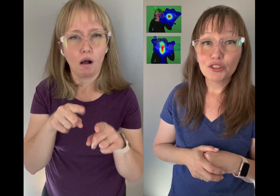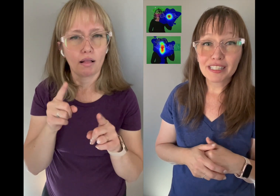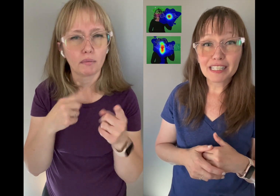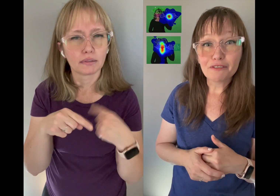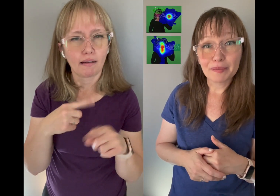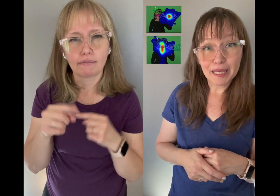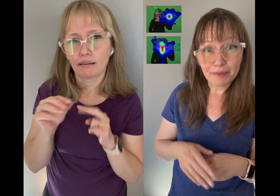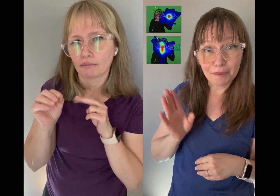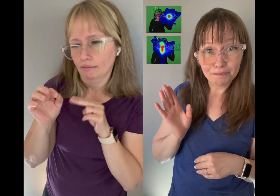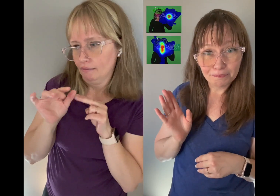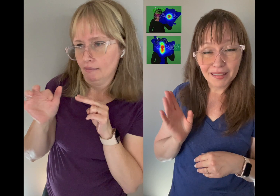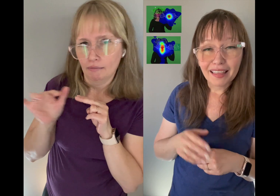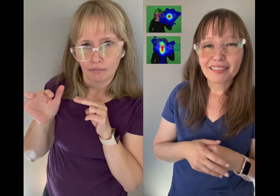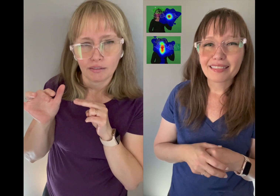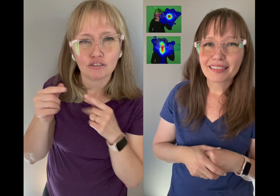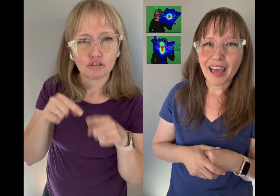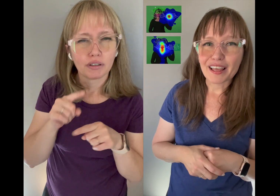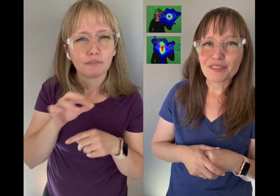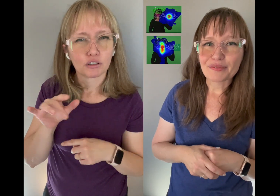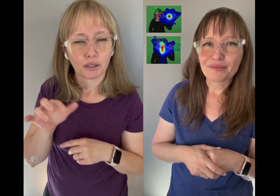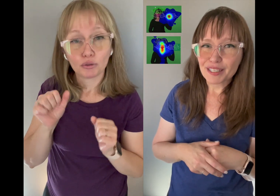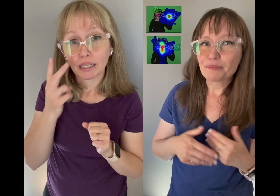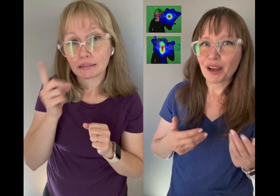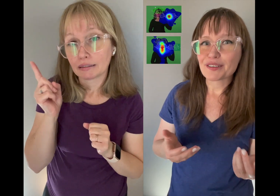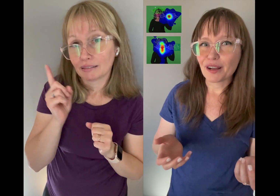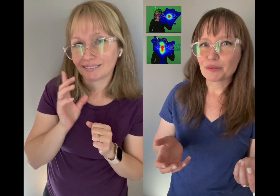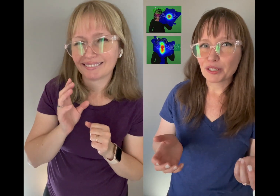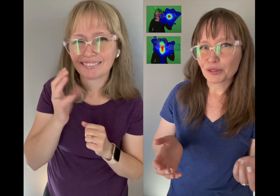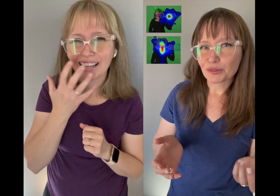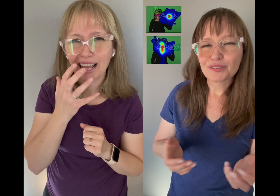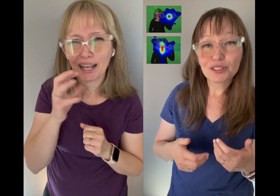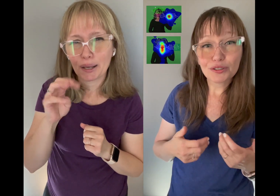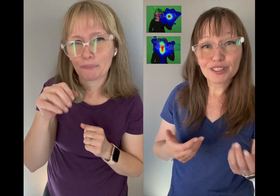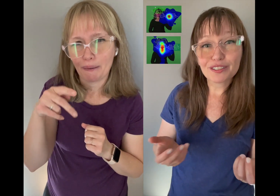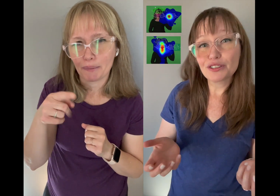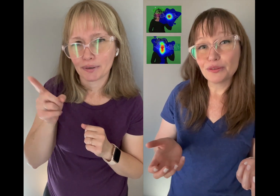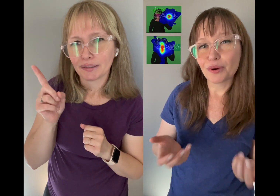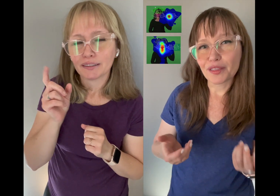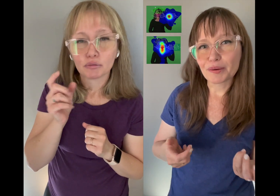can see from the heat map that this bears out to be true the students knew where they were